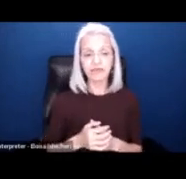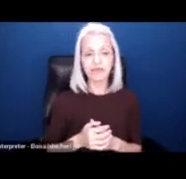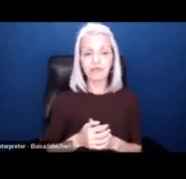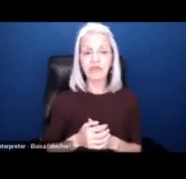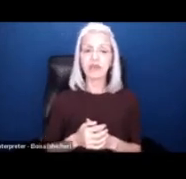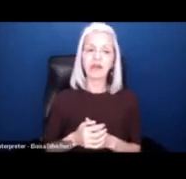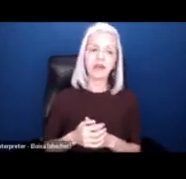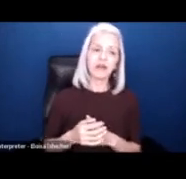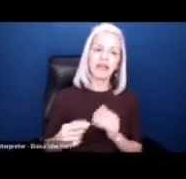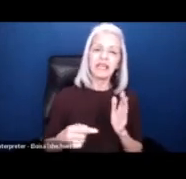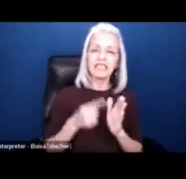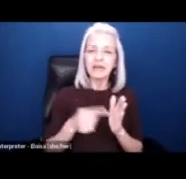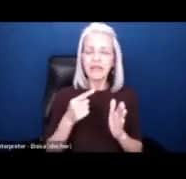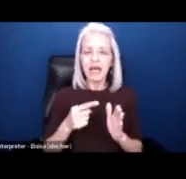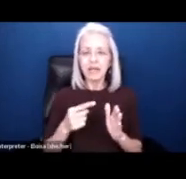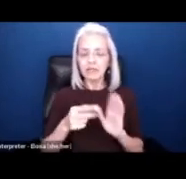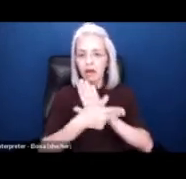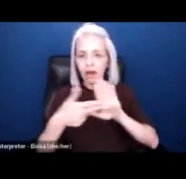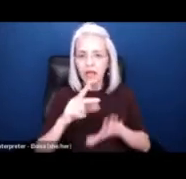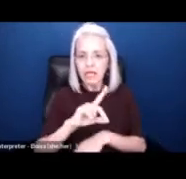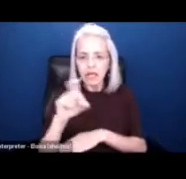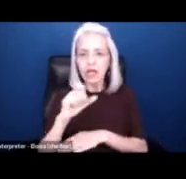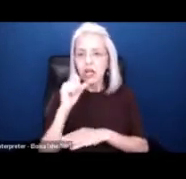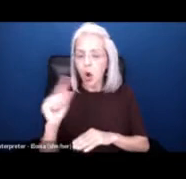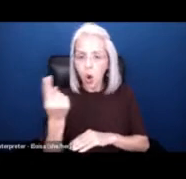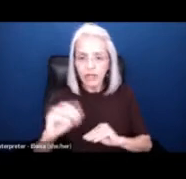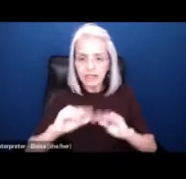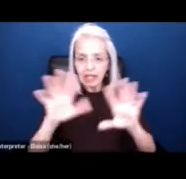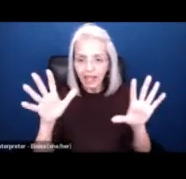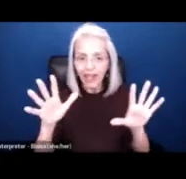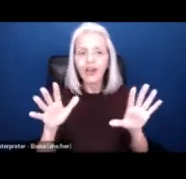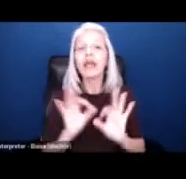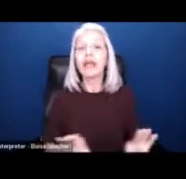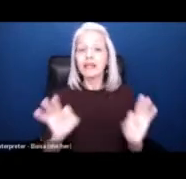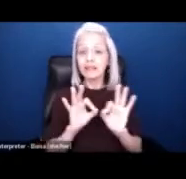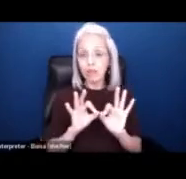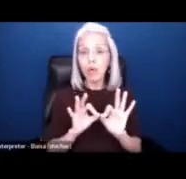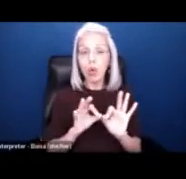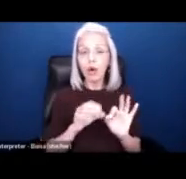always be clear cut, and often it's not. It's important that I think we consider both. I think